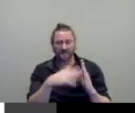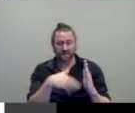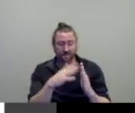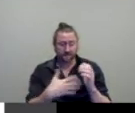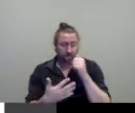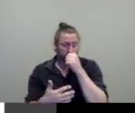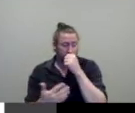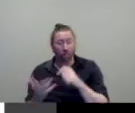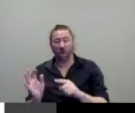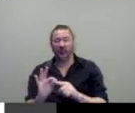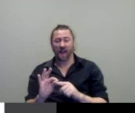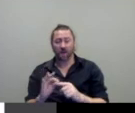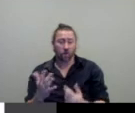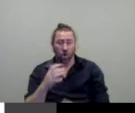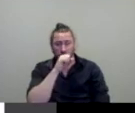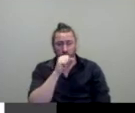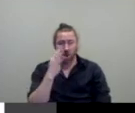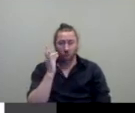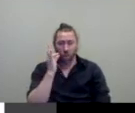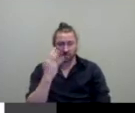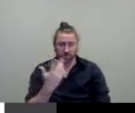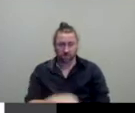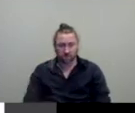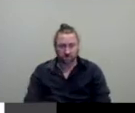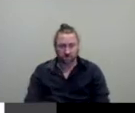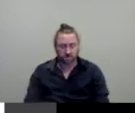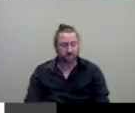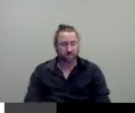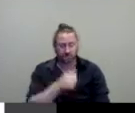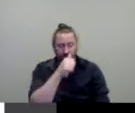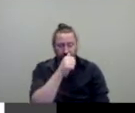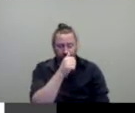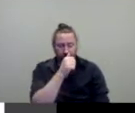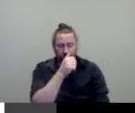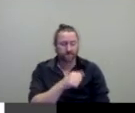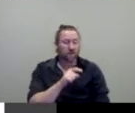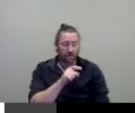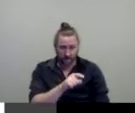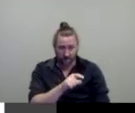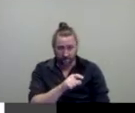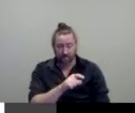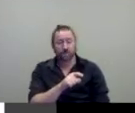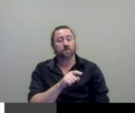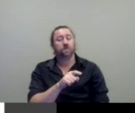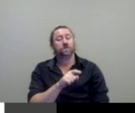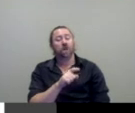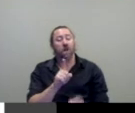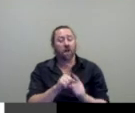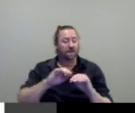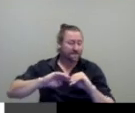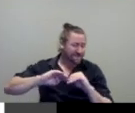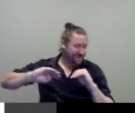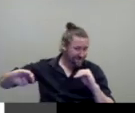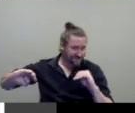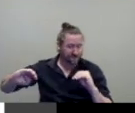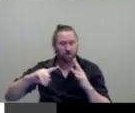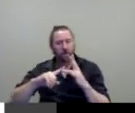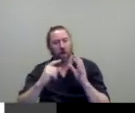of orange and white so what's happening here is a double movement away from objects and things